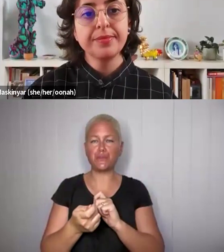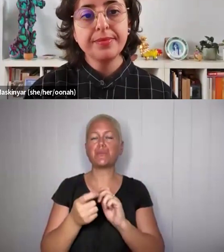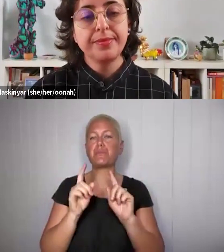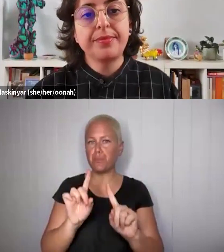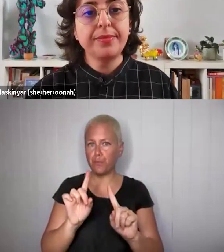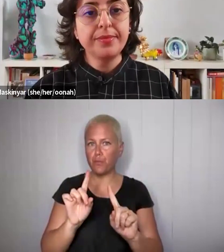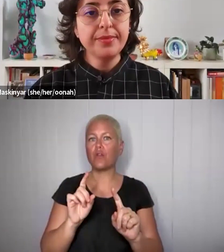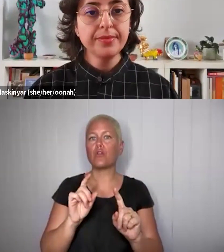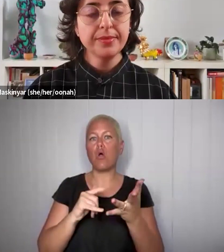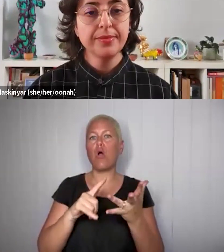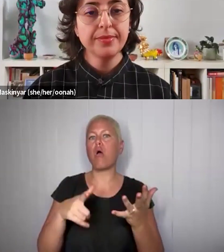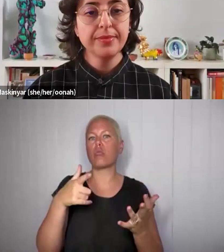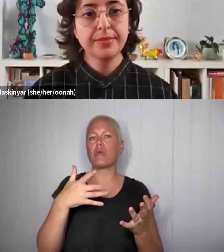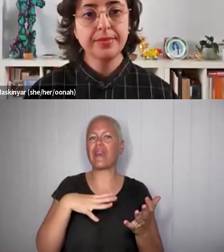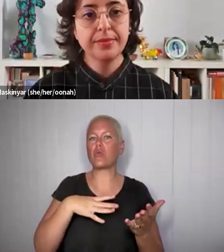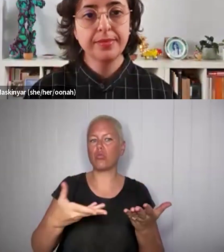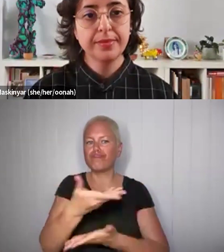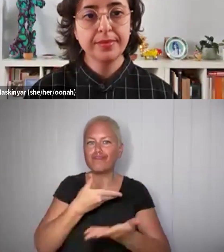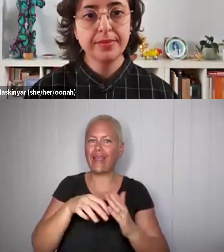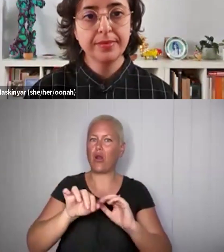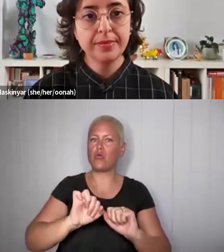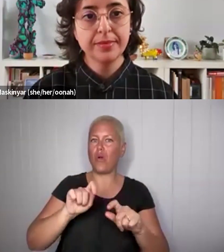you will just need to be a discussion within that team at a later stage as